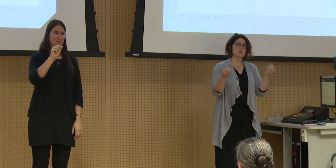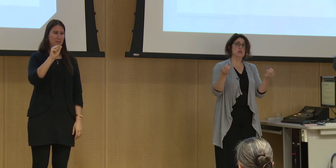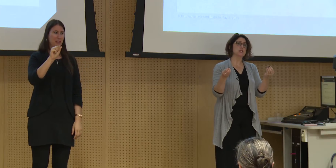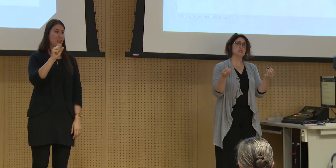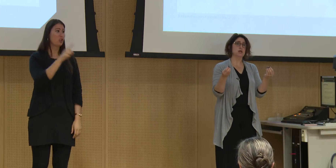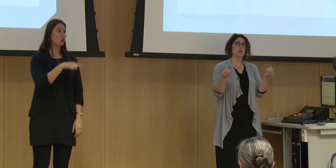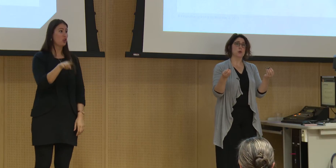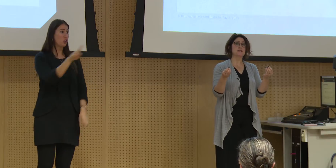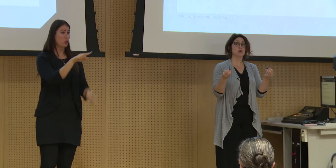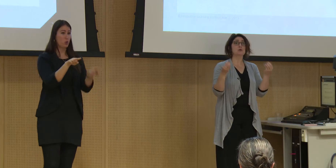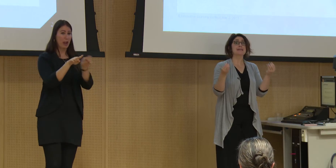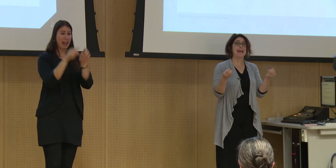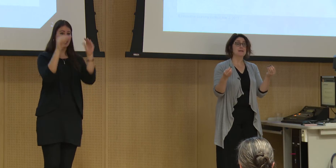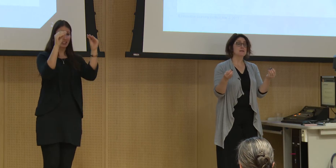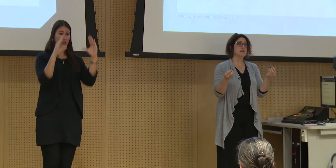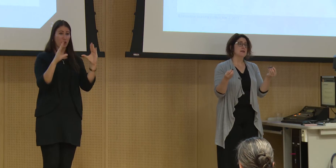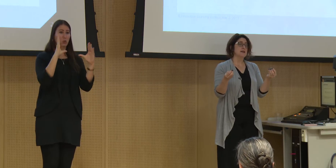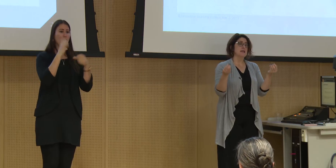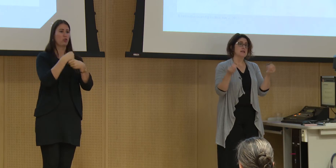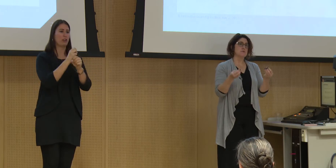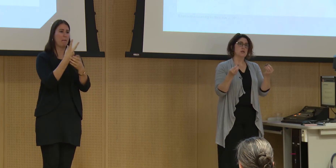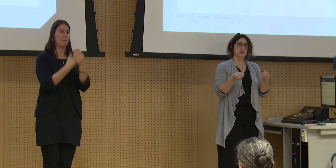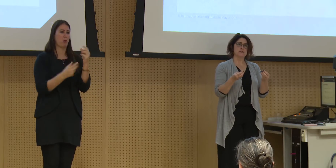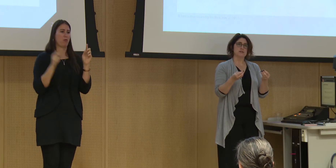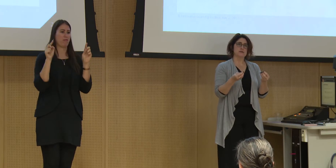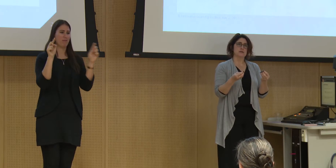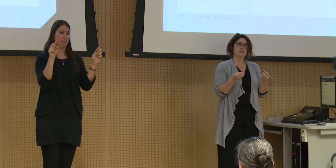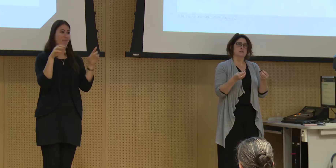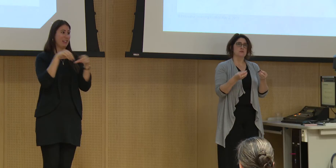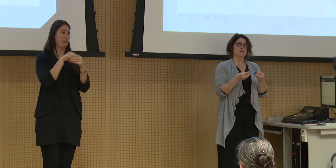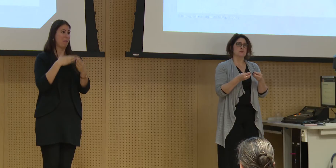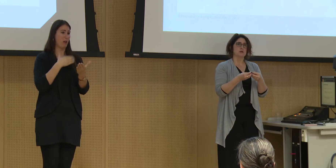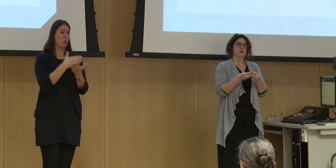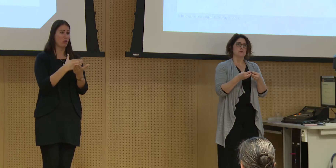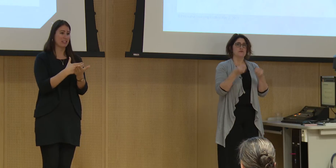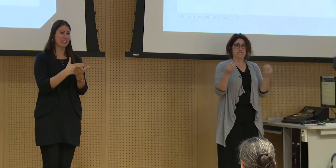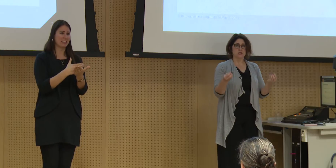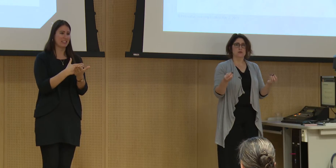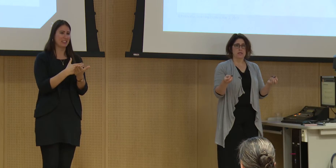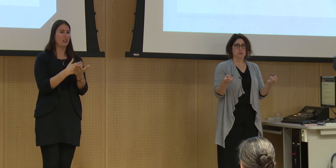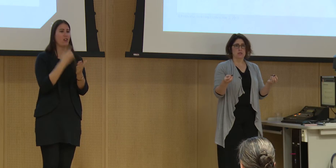are going to create in myCourses to reflect your grade book